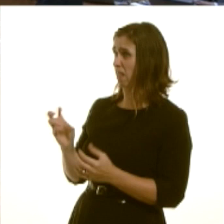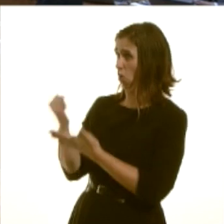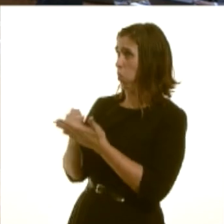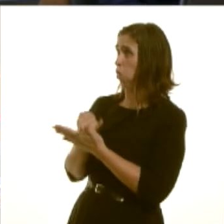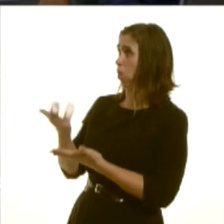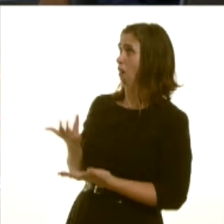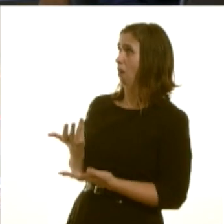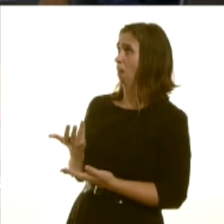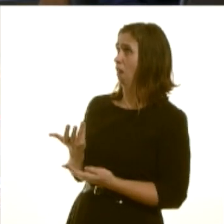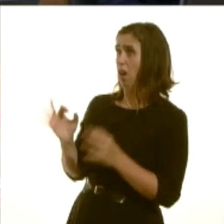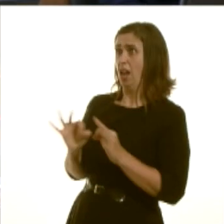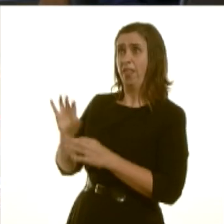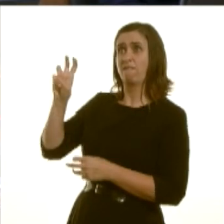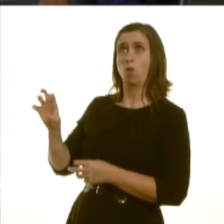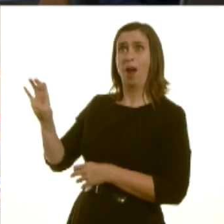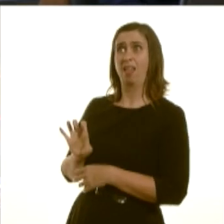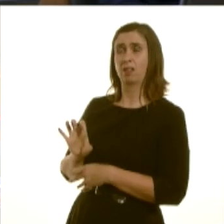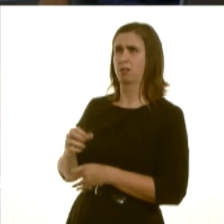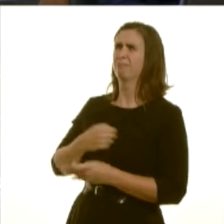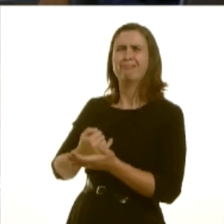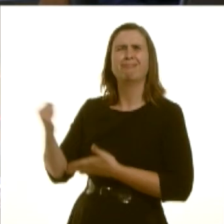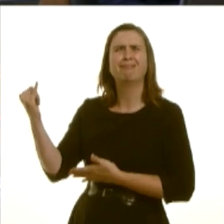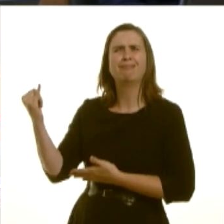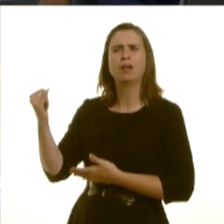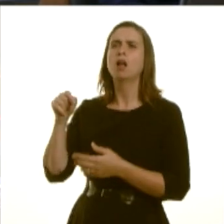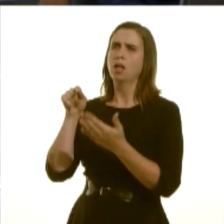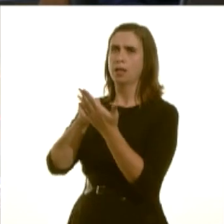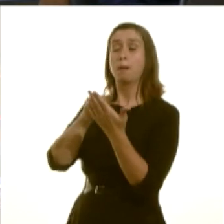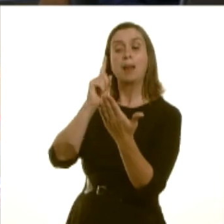What the vow says is that Barnett would remain—[Interruption]. But look at the first paragraph, the preceding